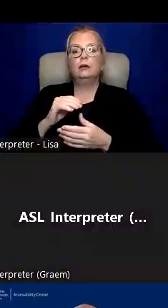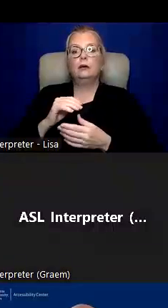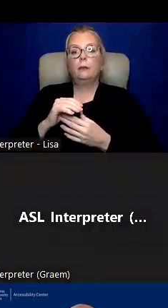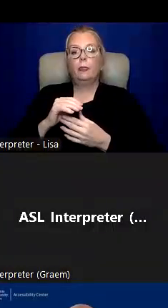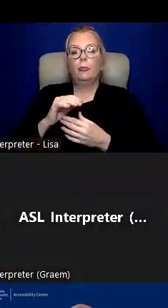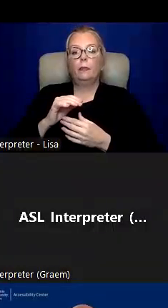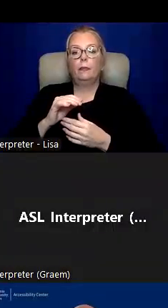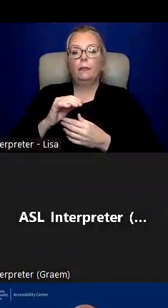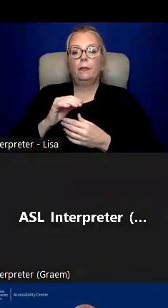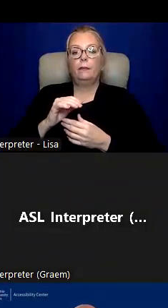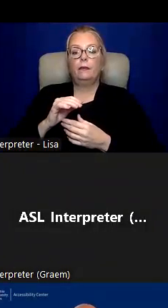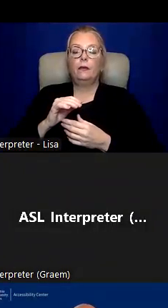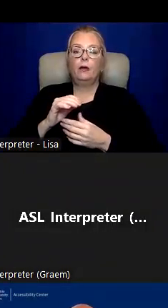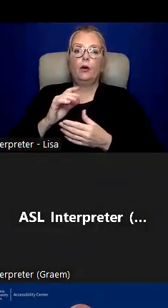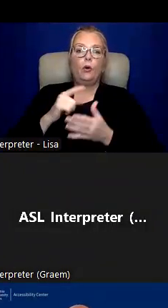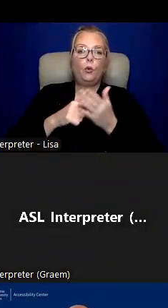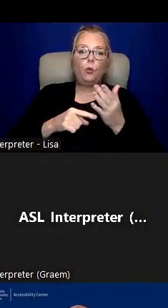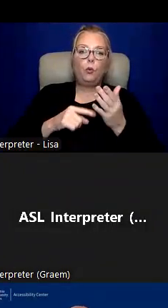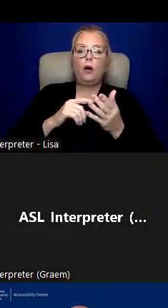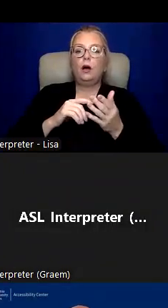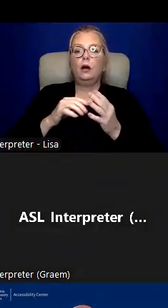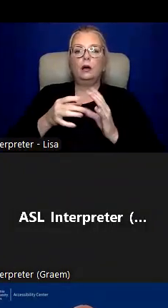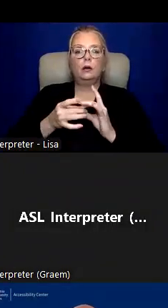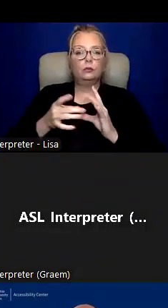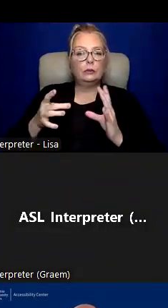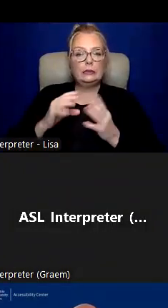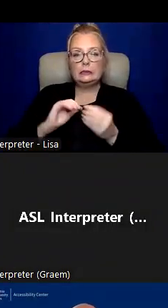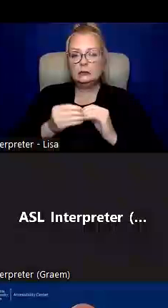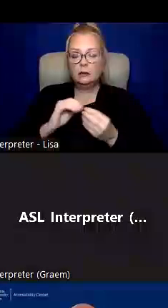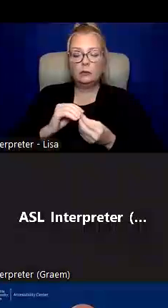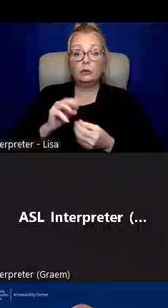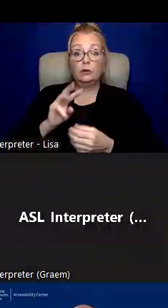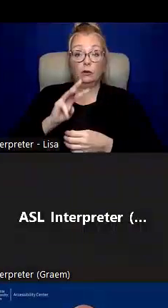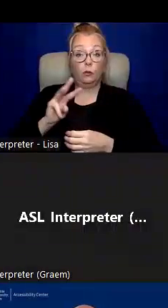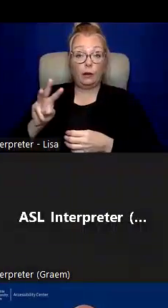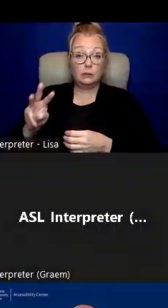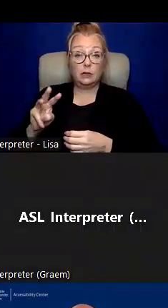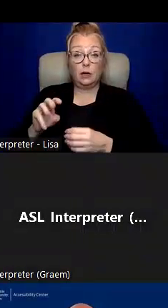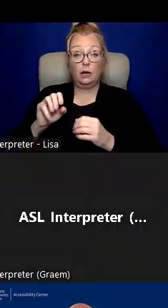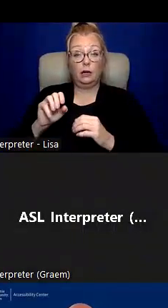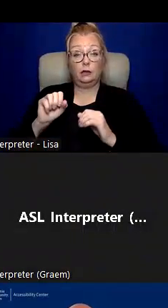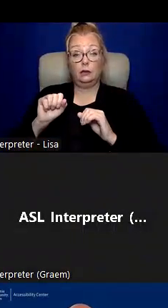What version or release number? Is there a website that you can have the reviewer go look at?